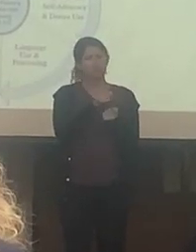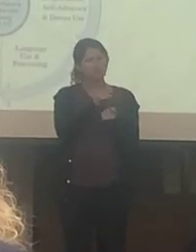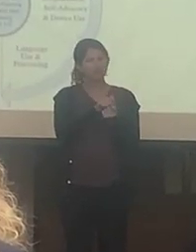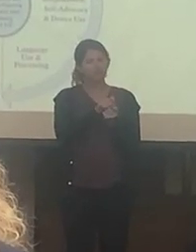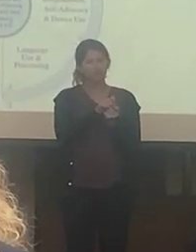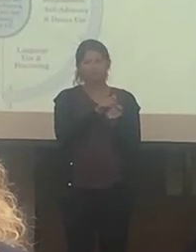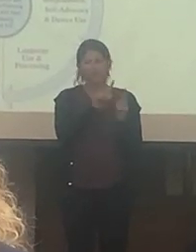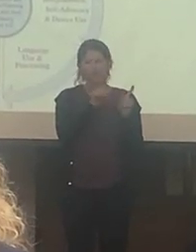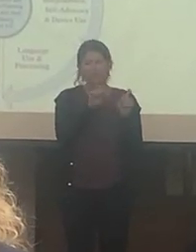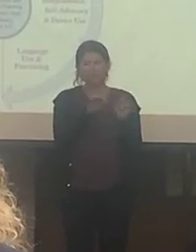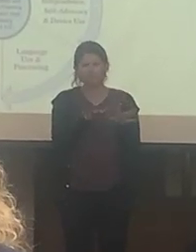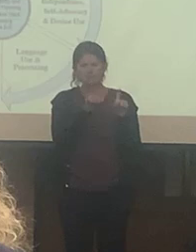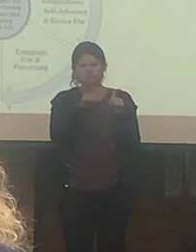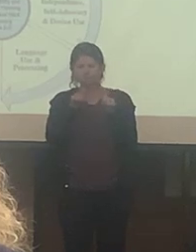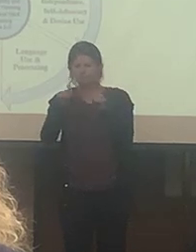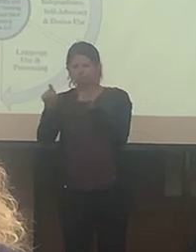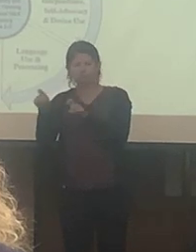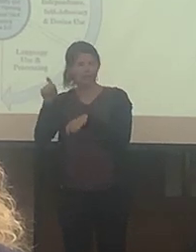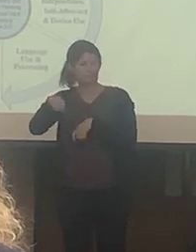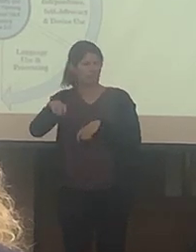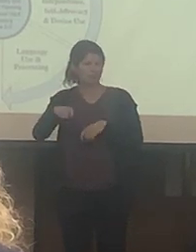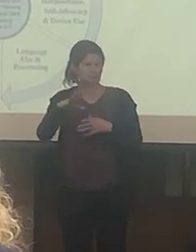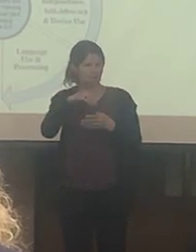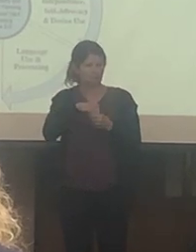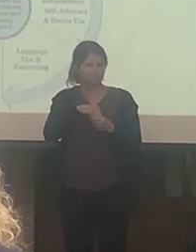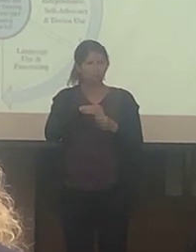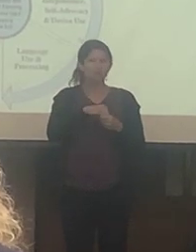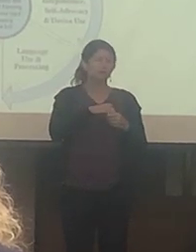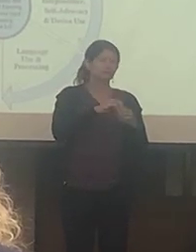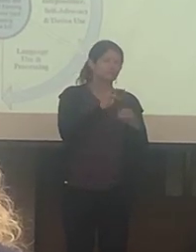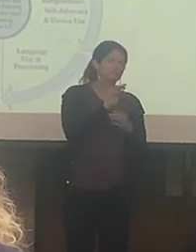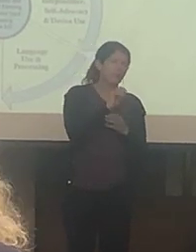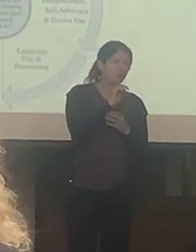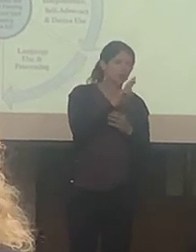as part of their work okay they might look at motor skills and cognitive skills and